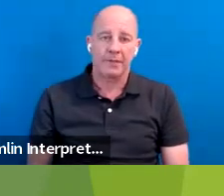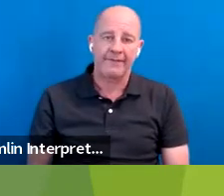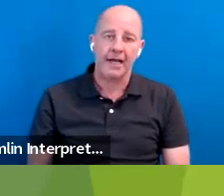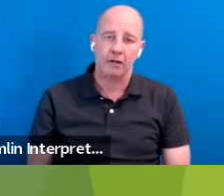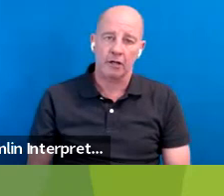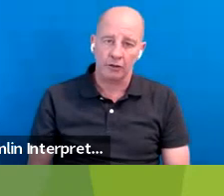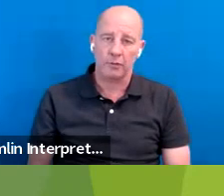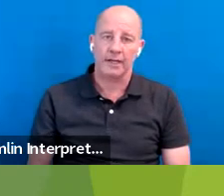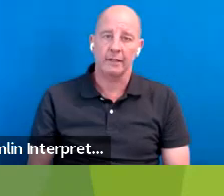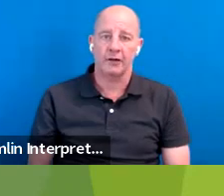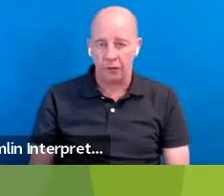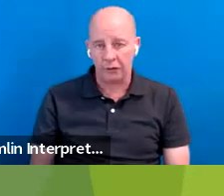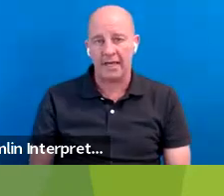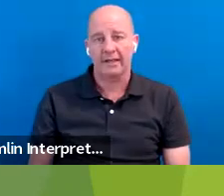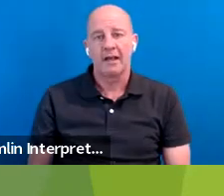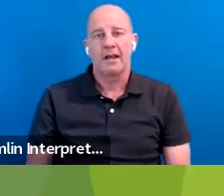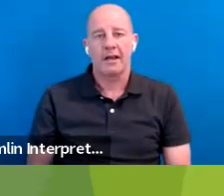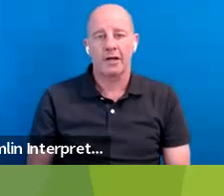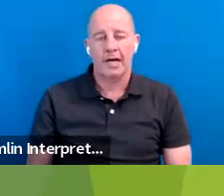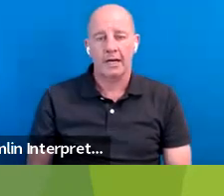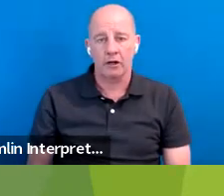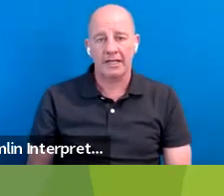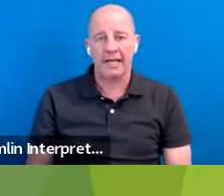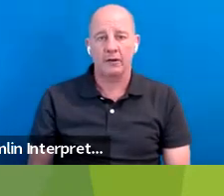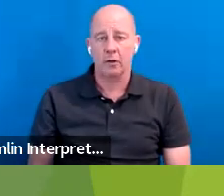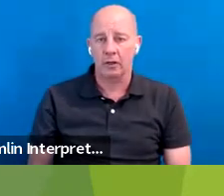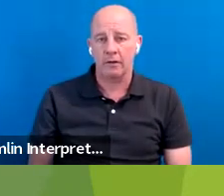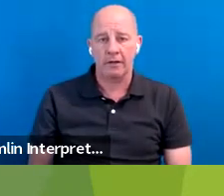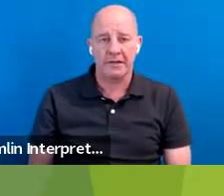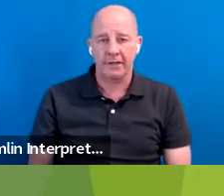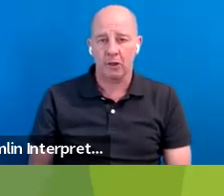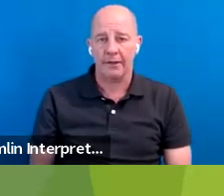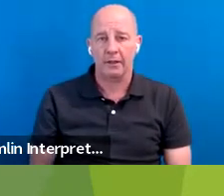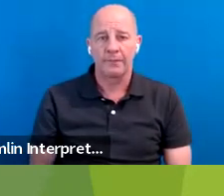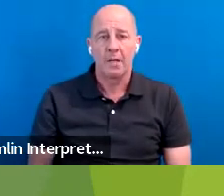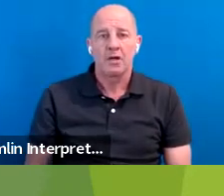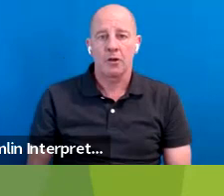whether it be a fire, hurricane, earthquake, hurricane or severe weather.